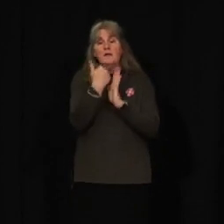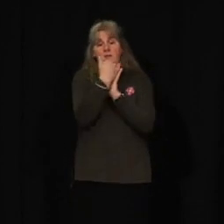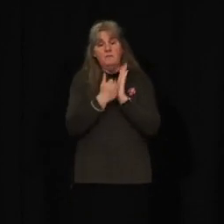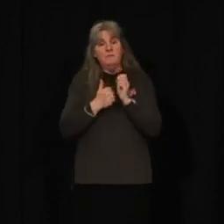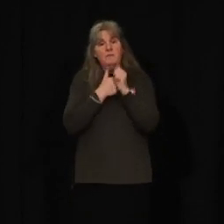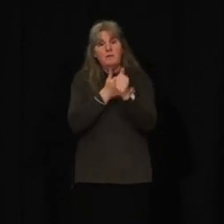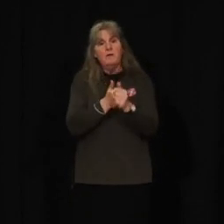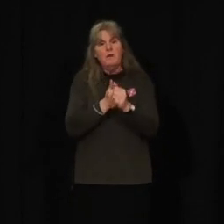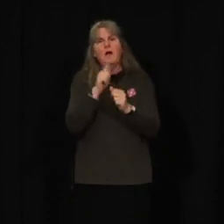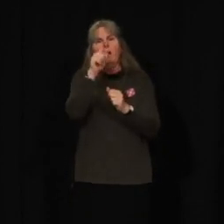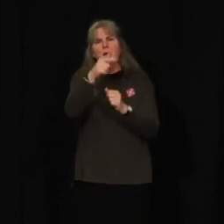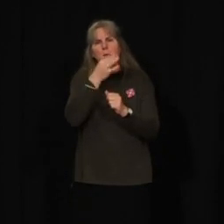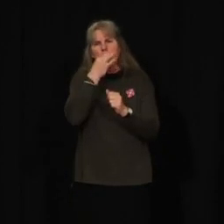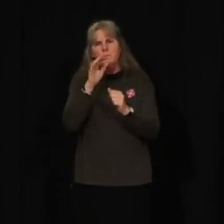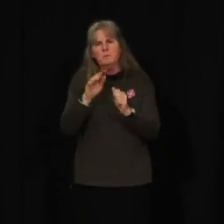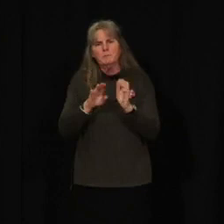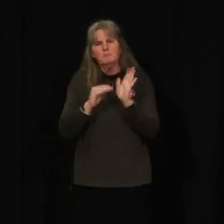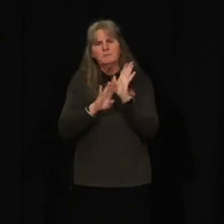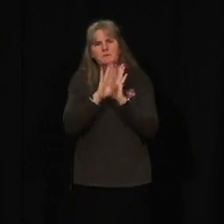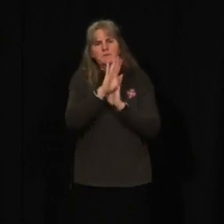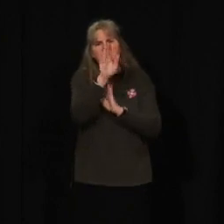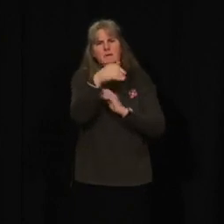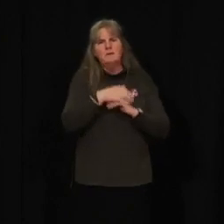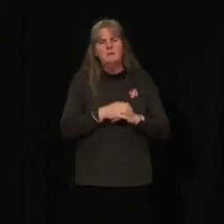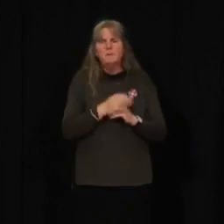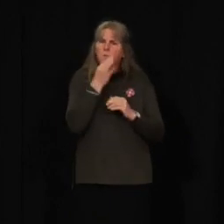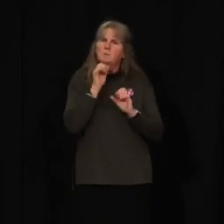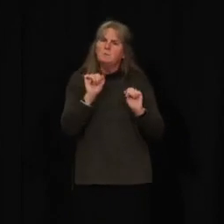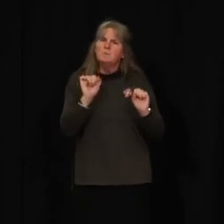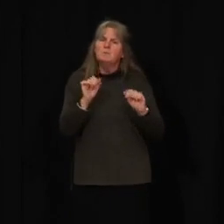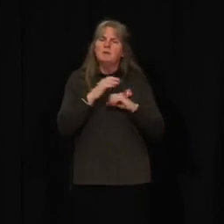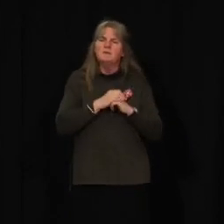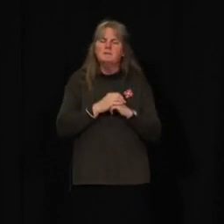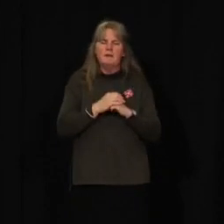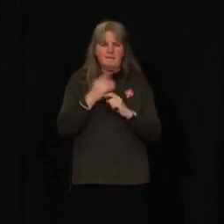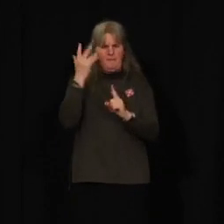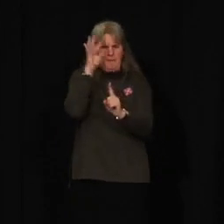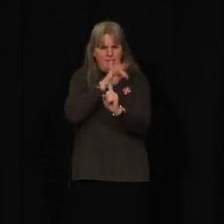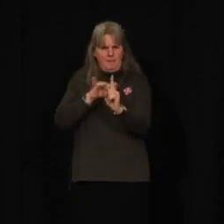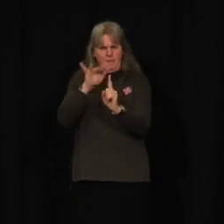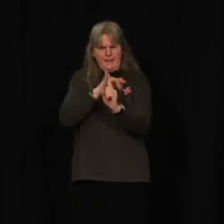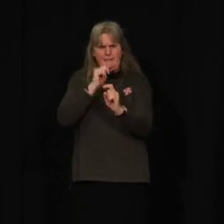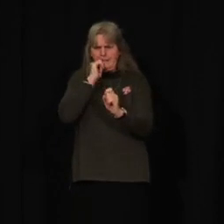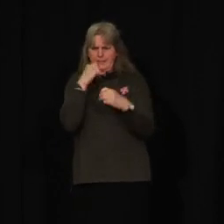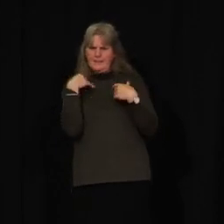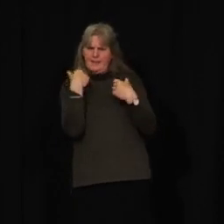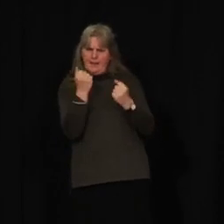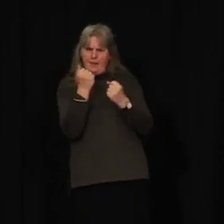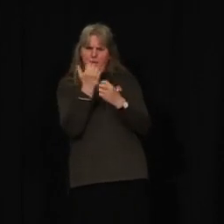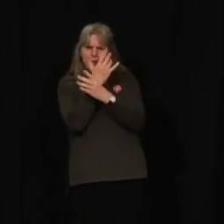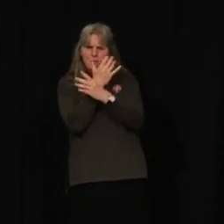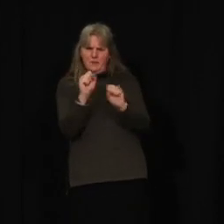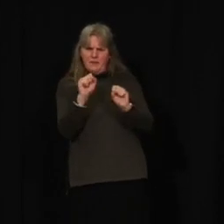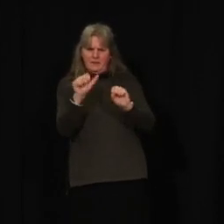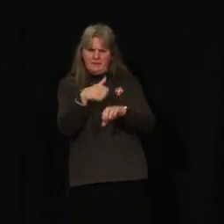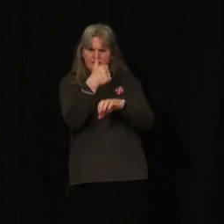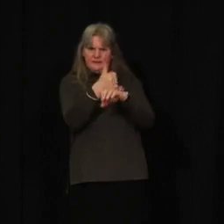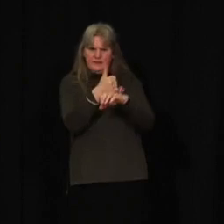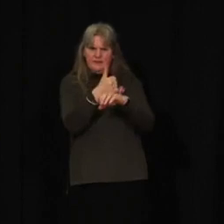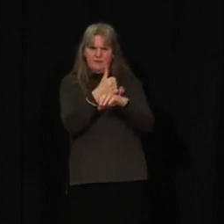work is taking place as quickly as possible taking into consideration all of the health protection that we need to have in place to guard against spread